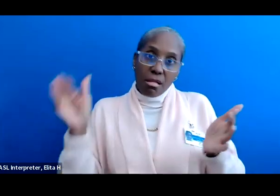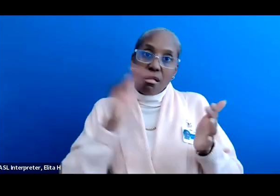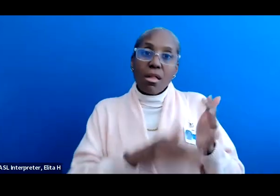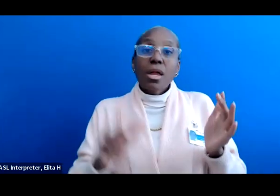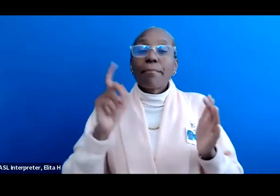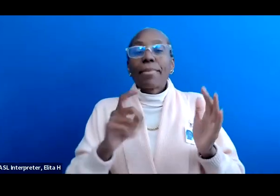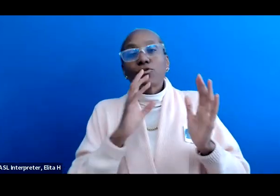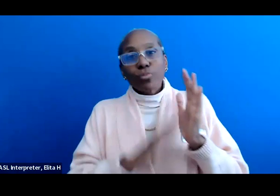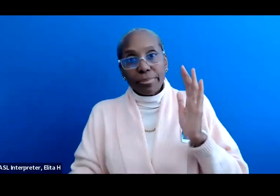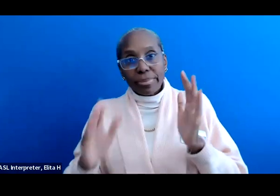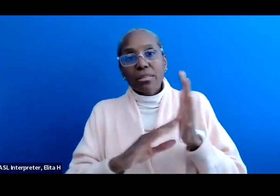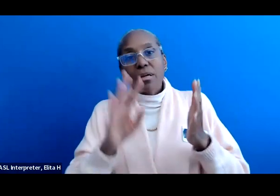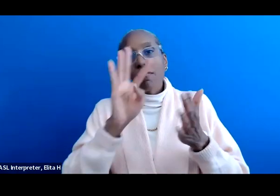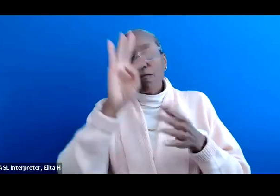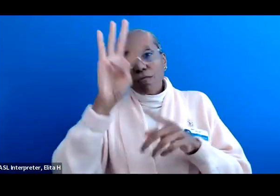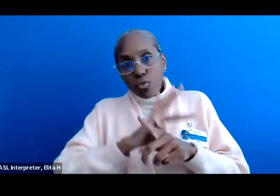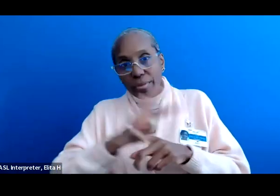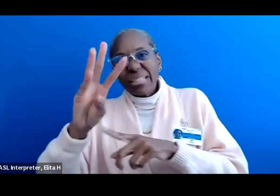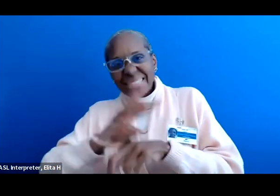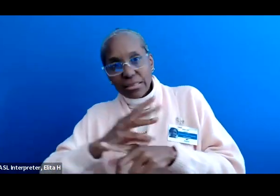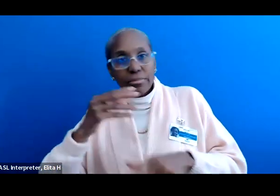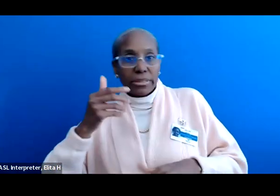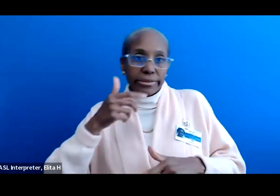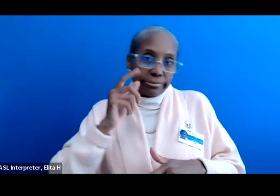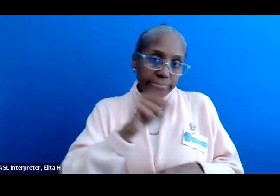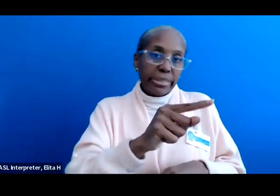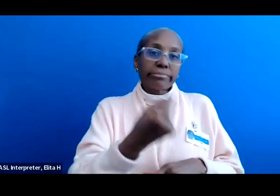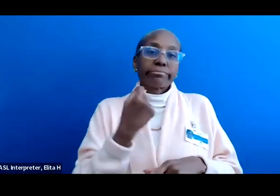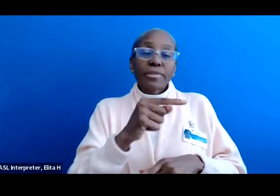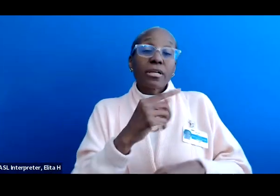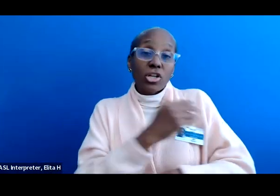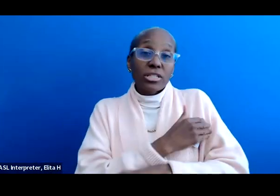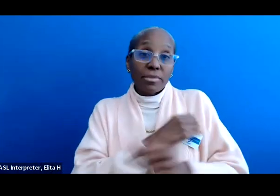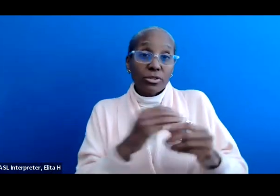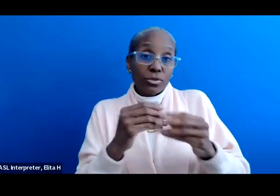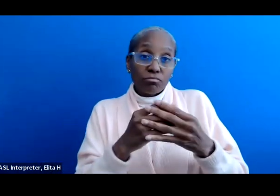repeated every four to six months because your muscles grow back, and so